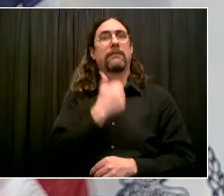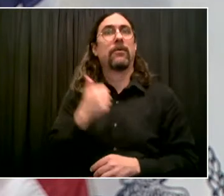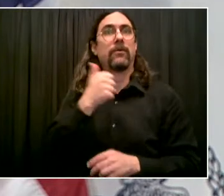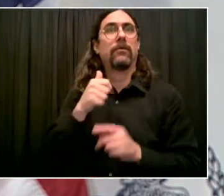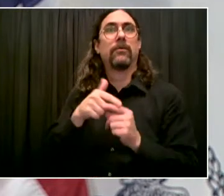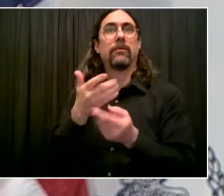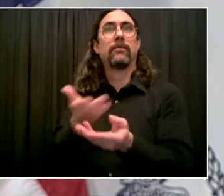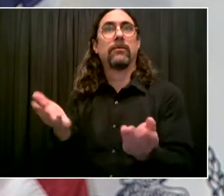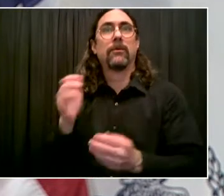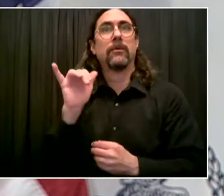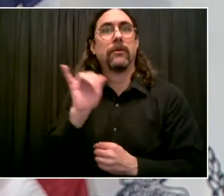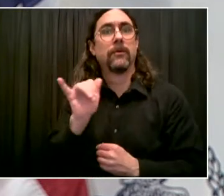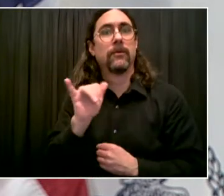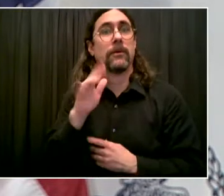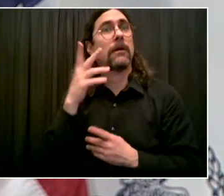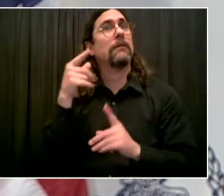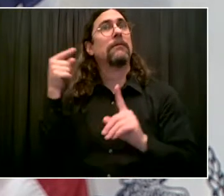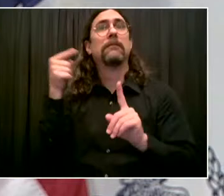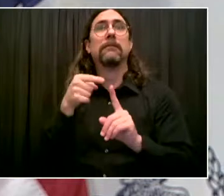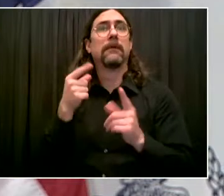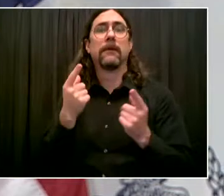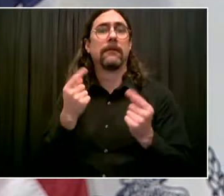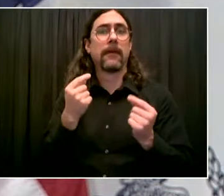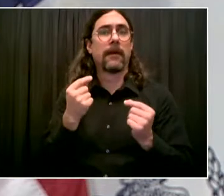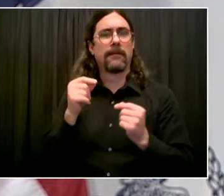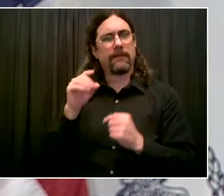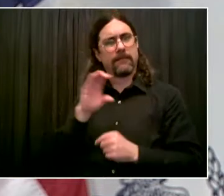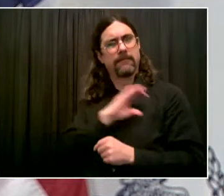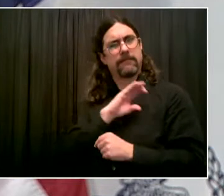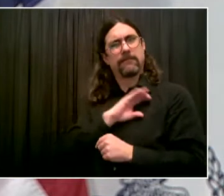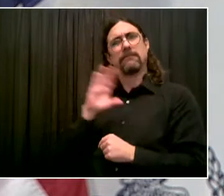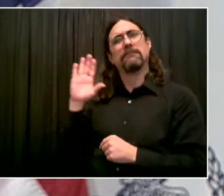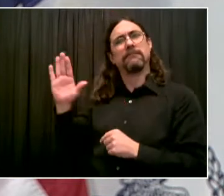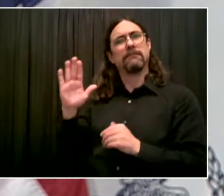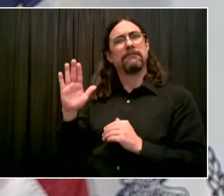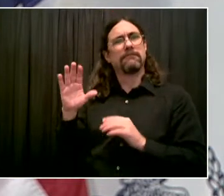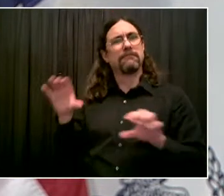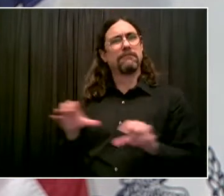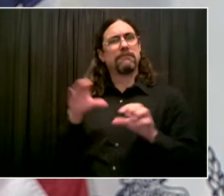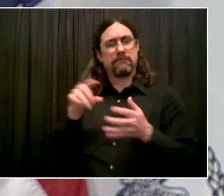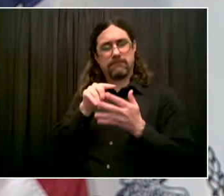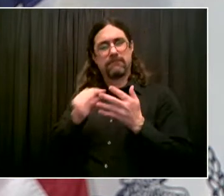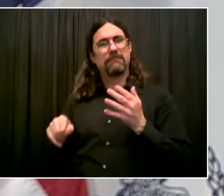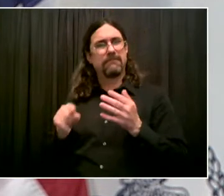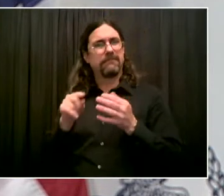THE PAST ACTIONS OF THE POLICE DEPARTMENT AS